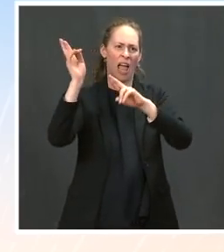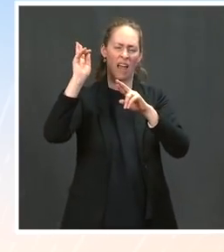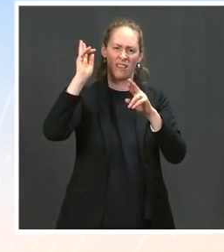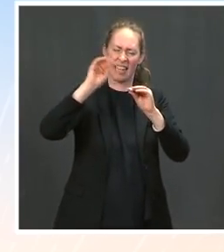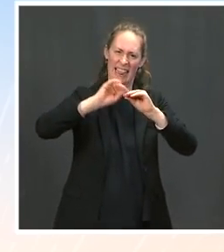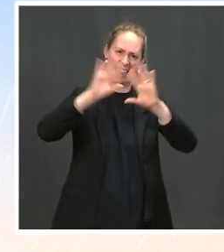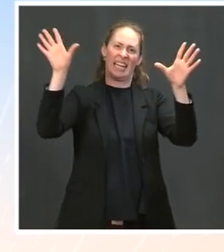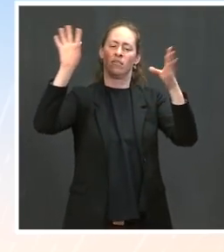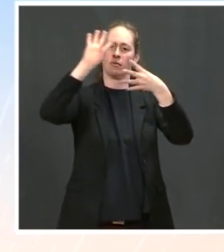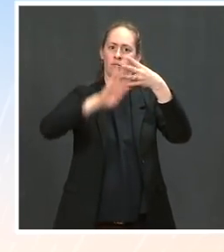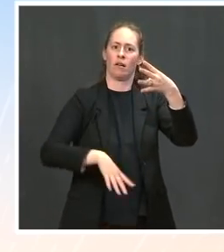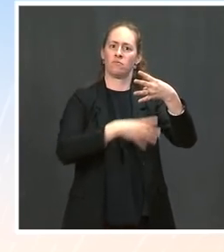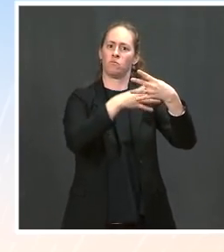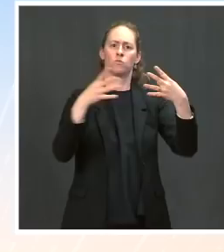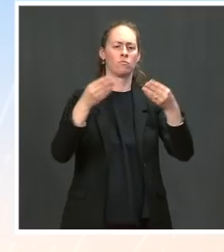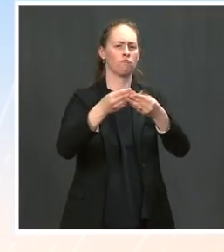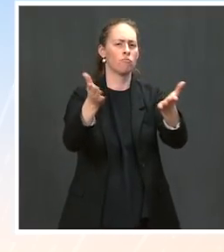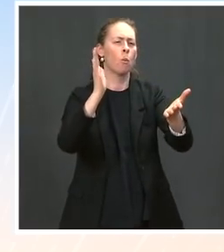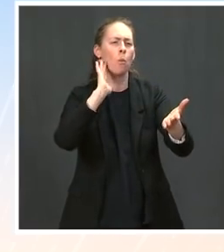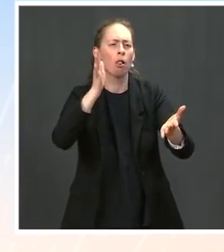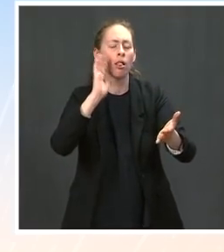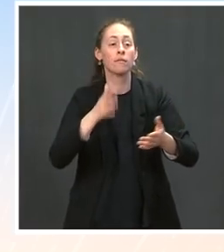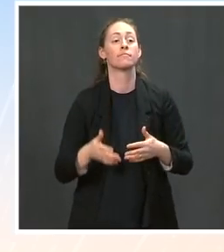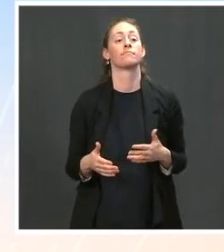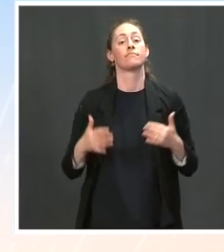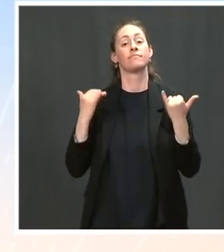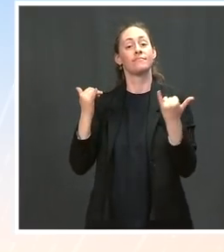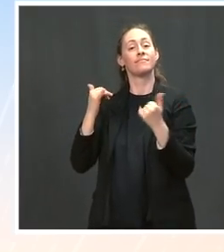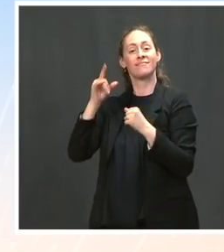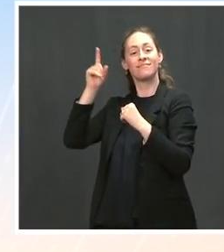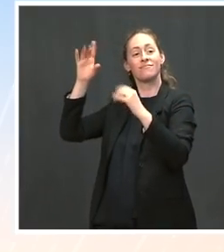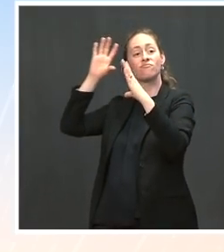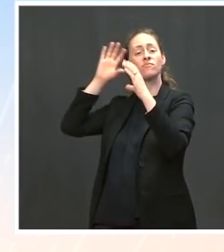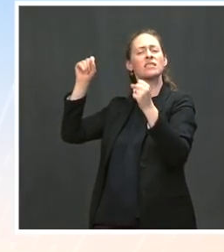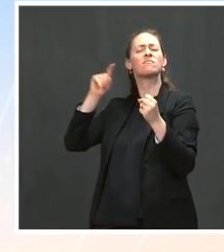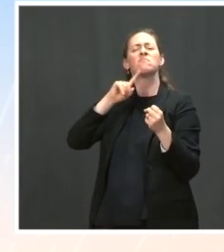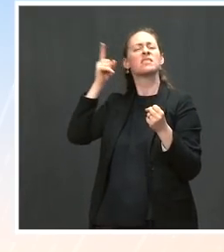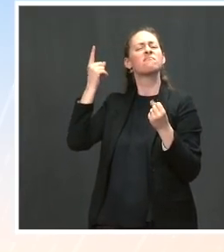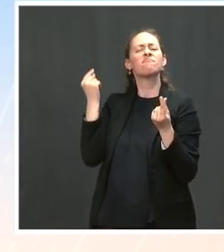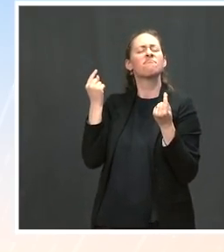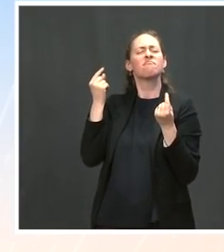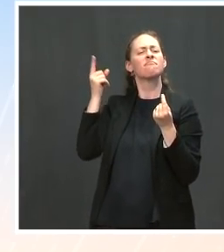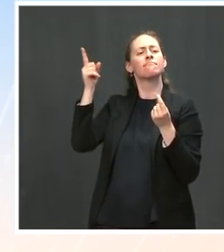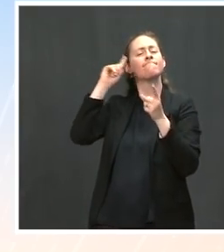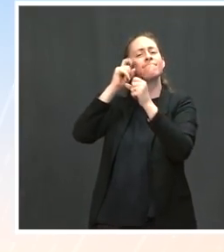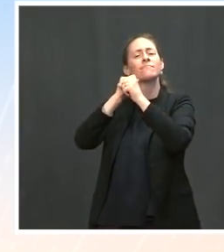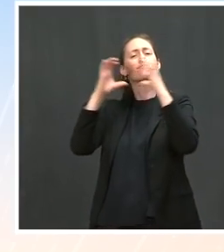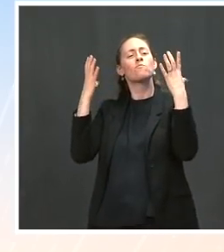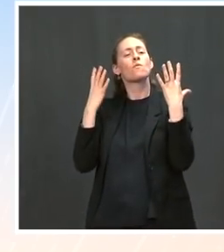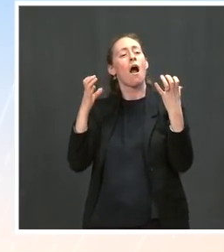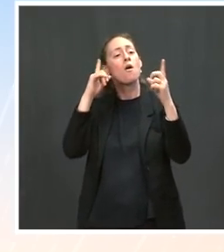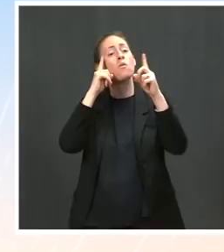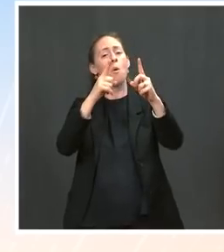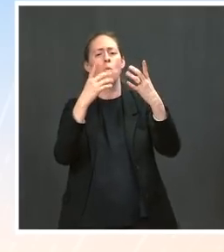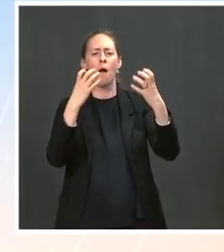But the President's goal is really to convene the world's major economies and other key voices to galvanize efforts